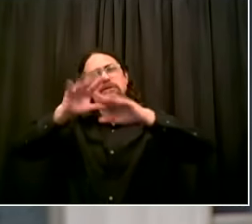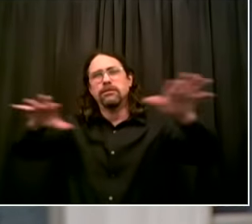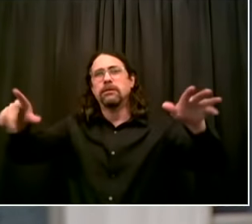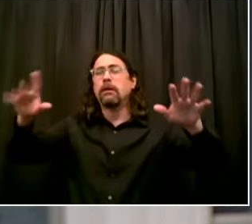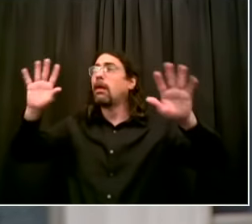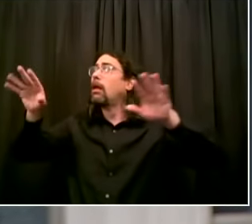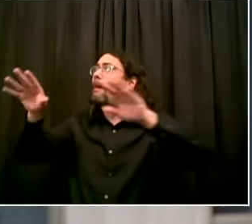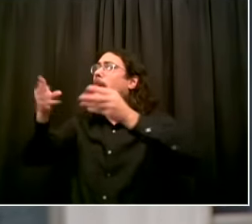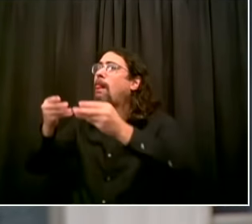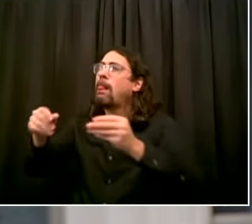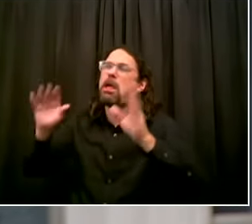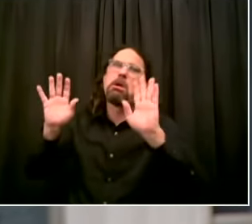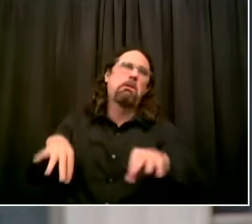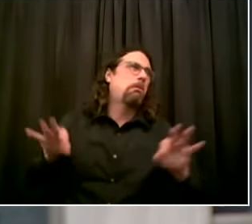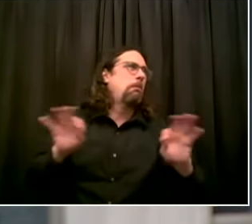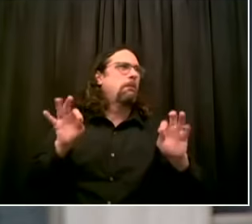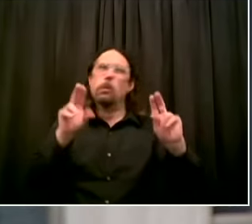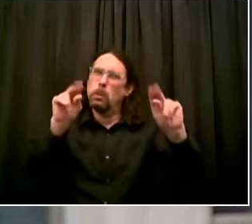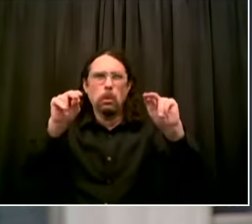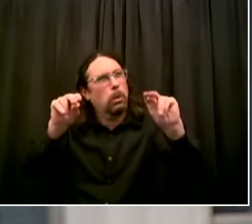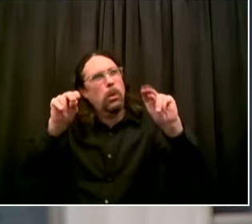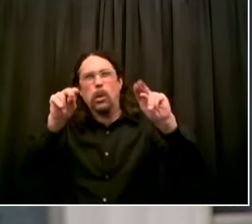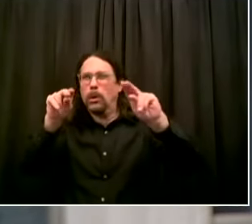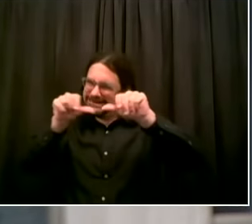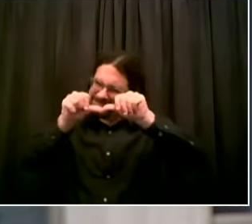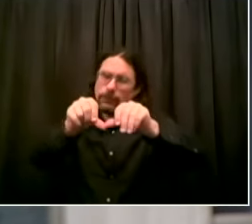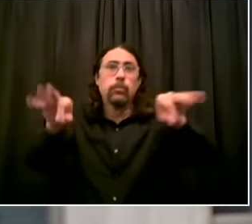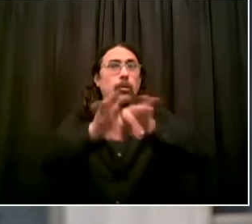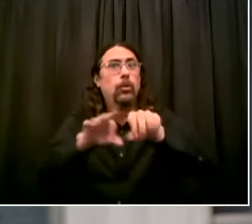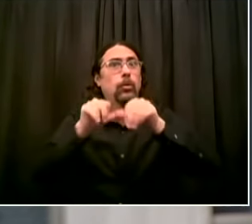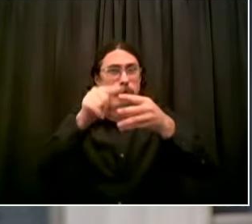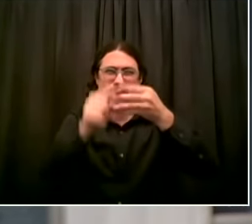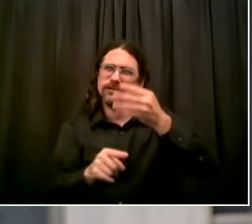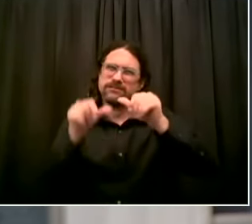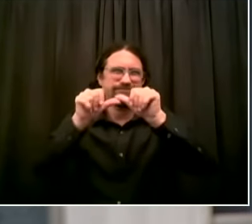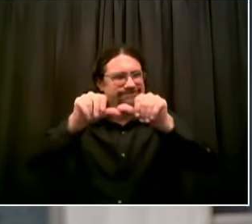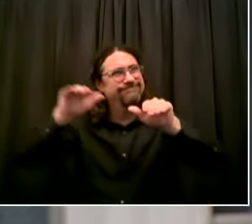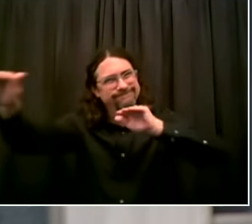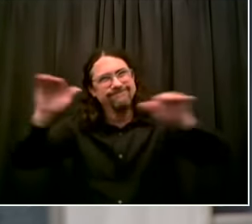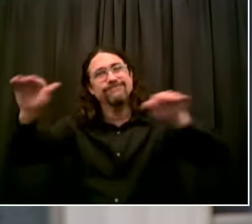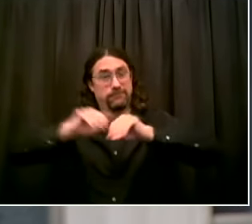WE DID EXTENSIVE ENGAGEMENT IN THE CMOMUNITIES WHERE WE SEEING THE GREATEST